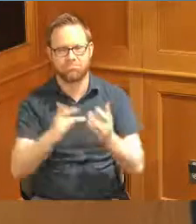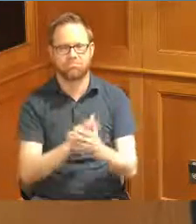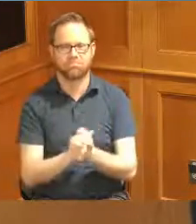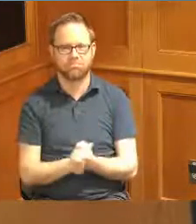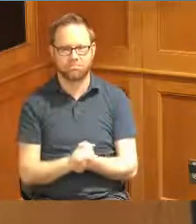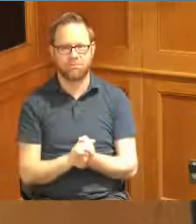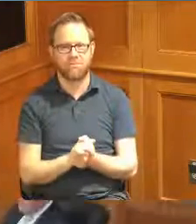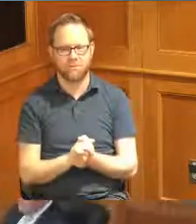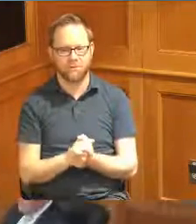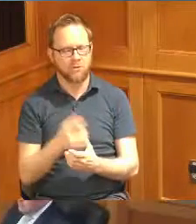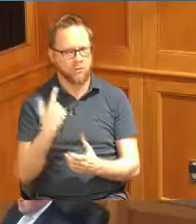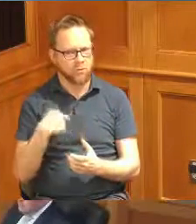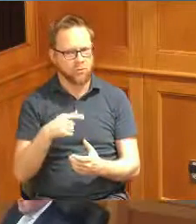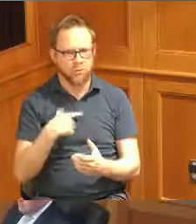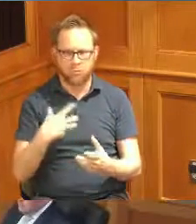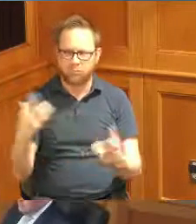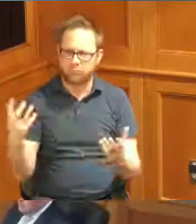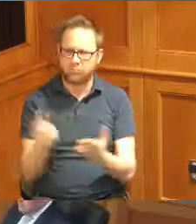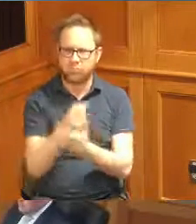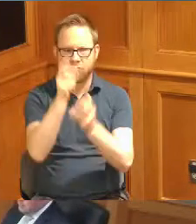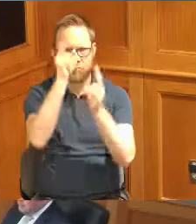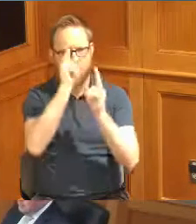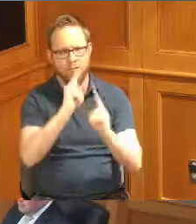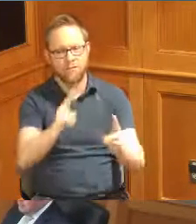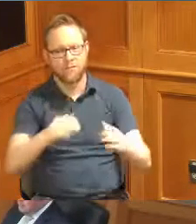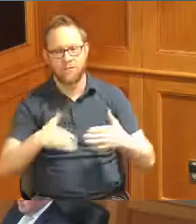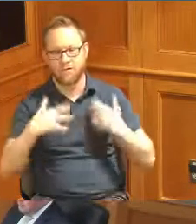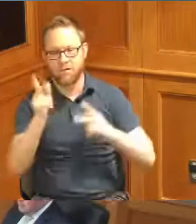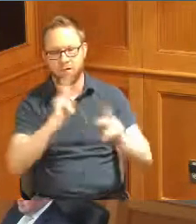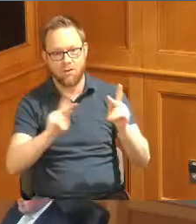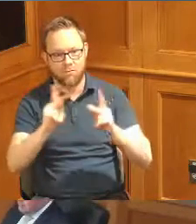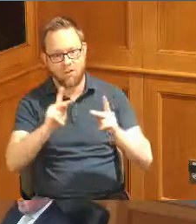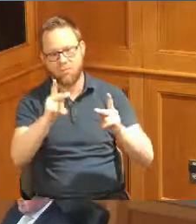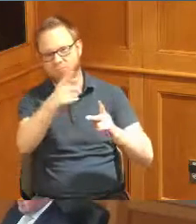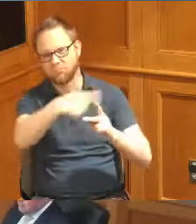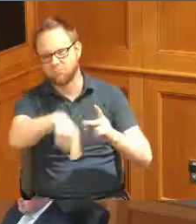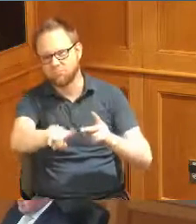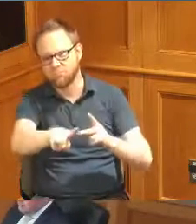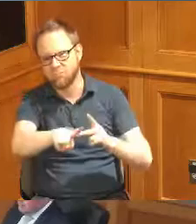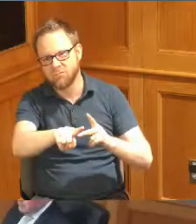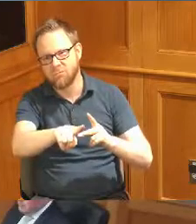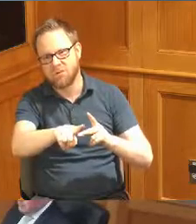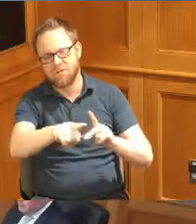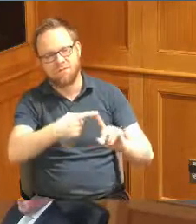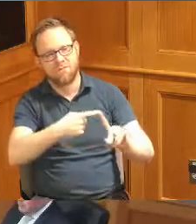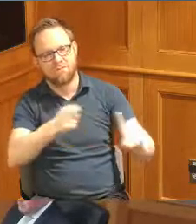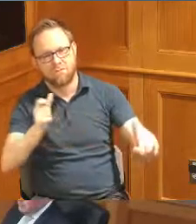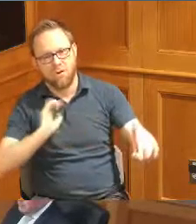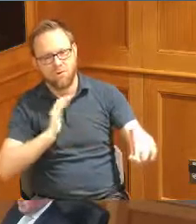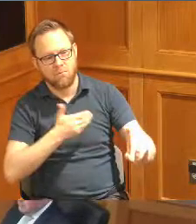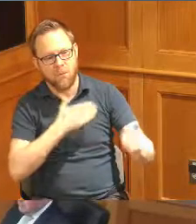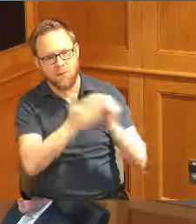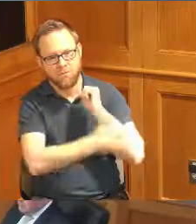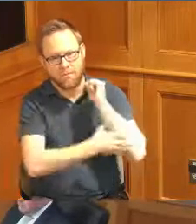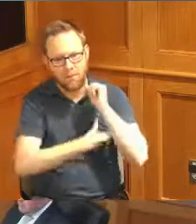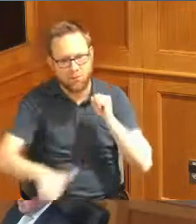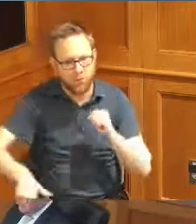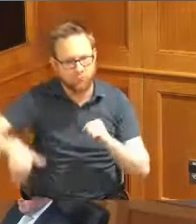get to honor young people that come from our our County our communities and doing